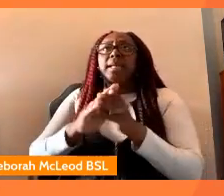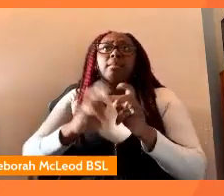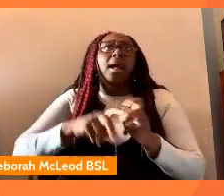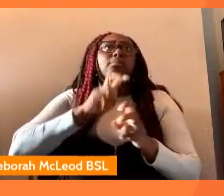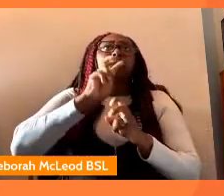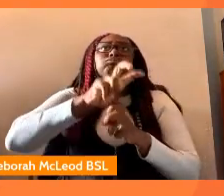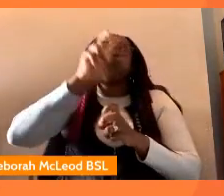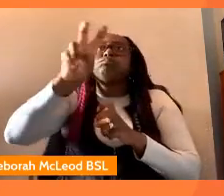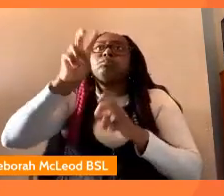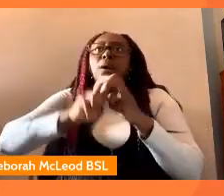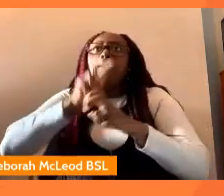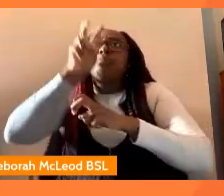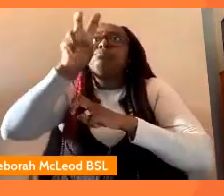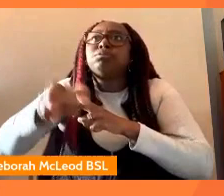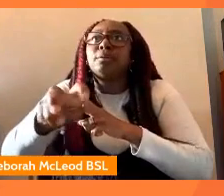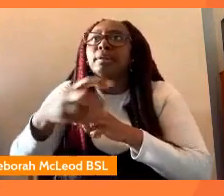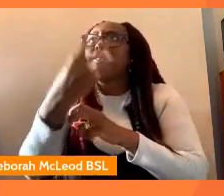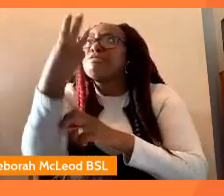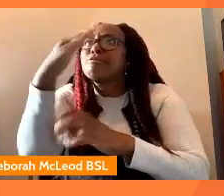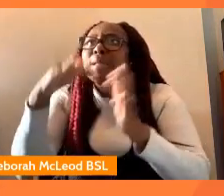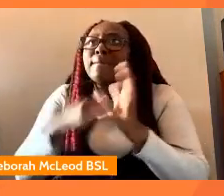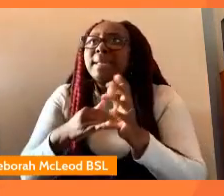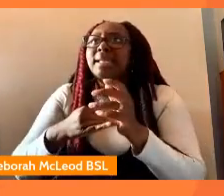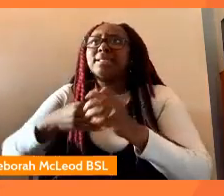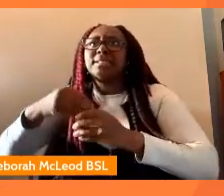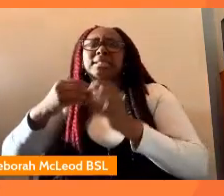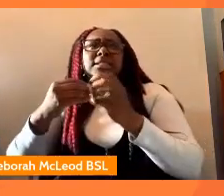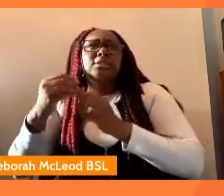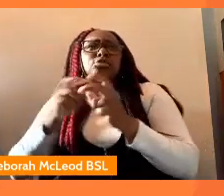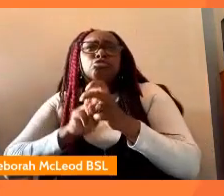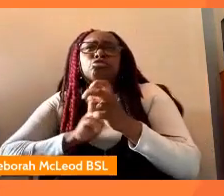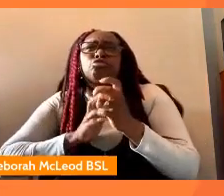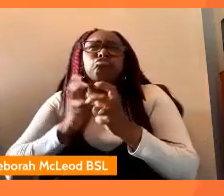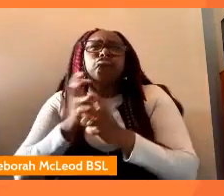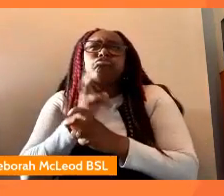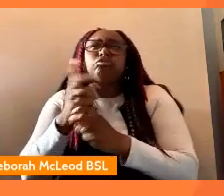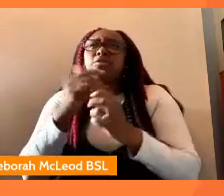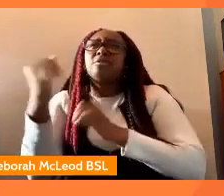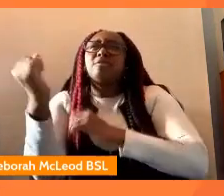in three minutes through forests, fires and factories.